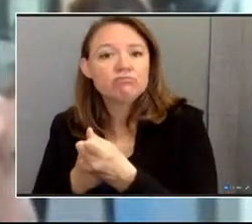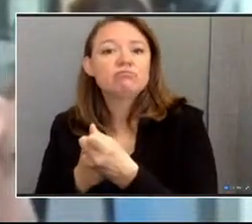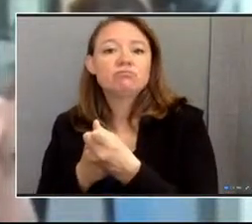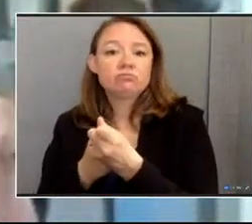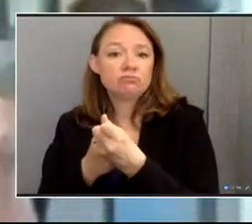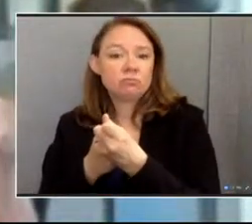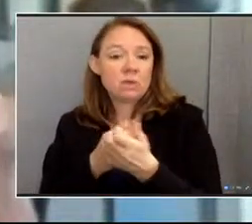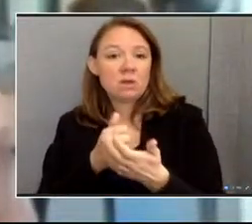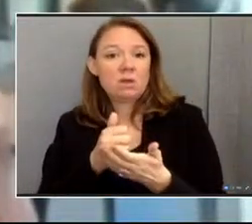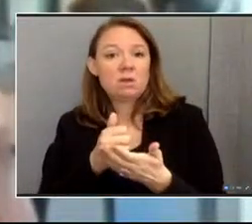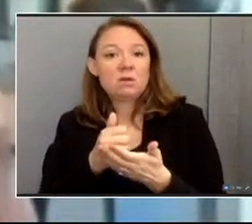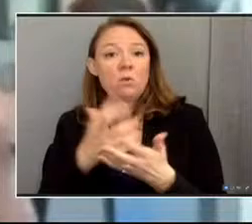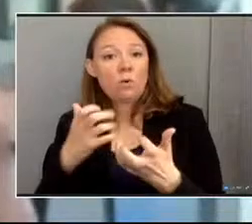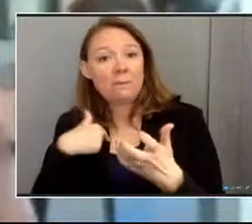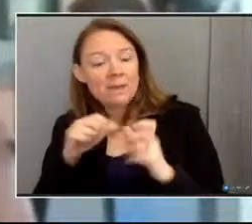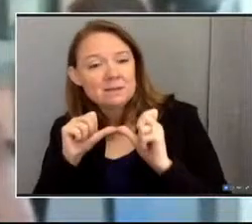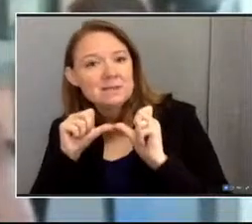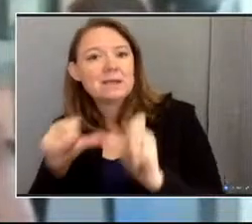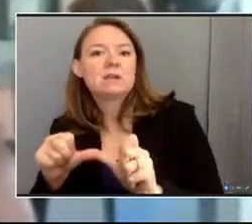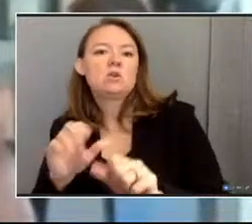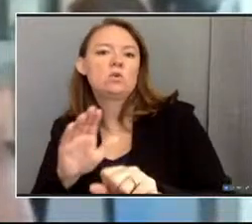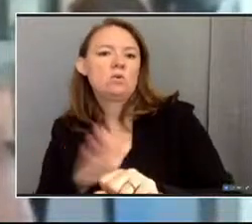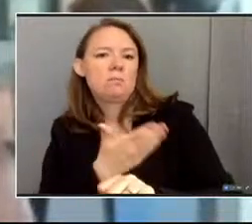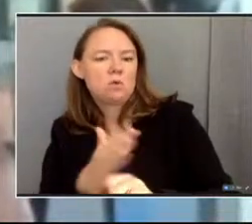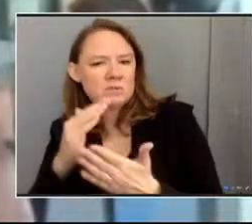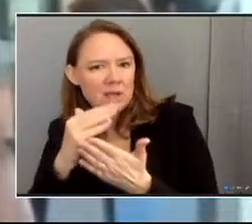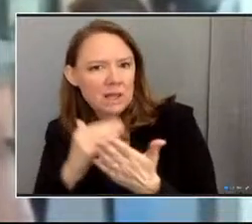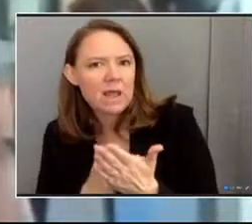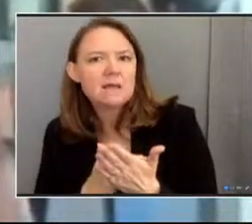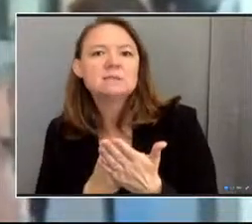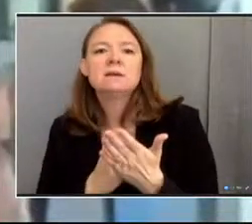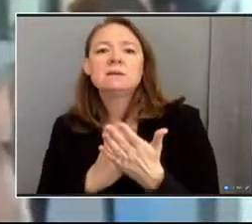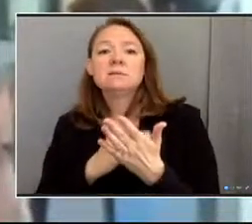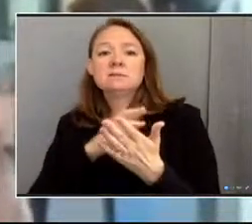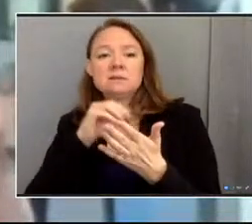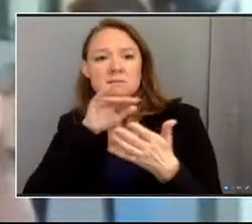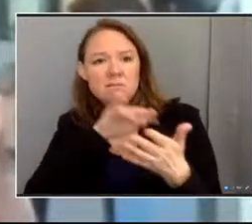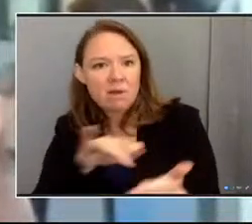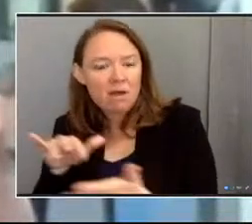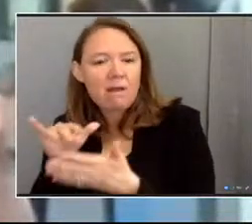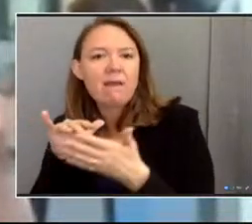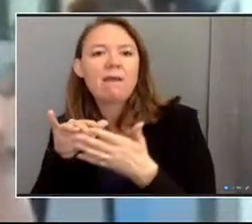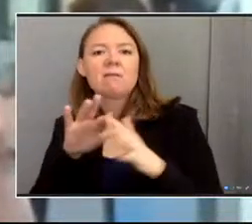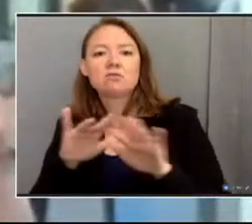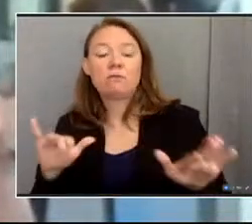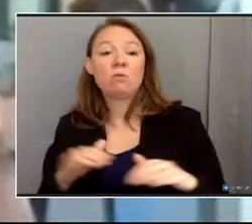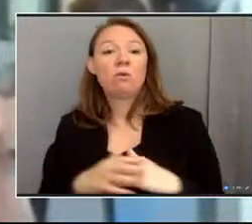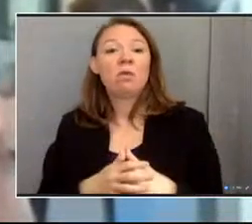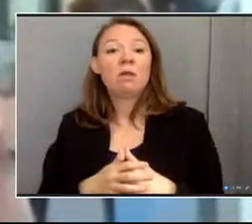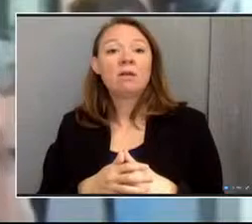studying and the tutelage that I had with him. I tried to apply for the Philadelphia